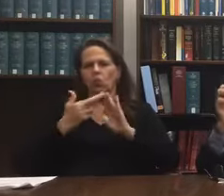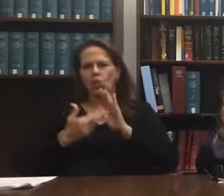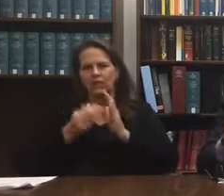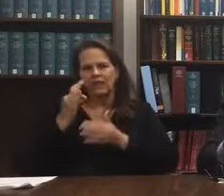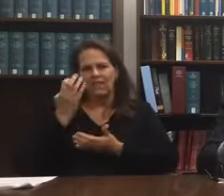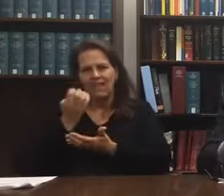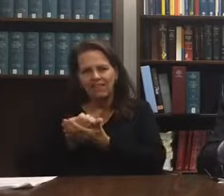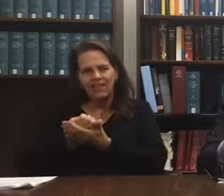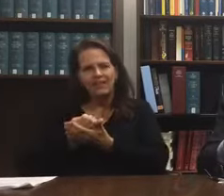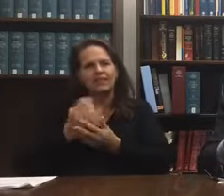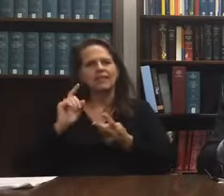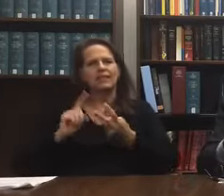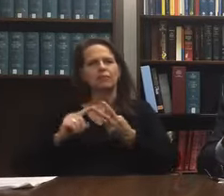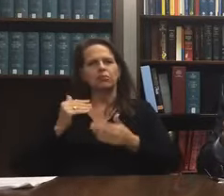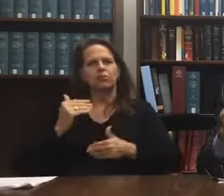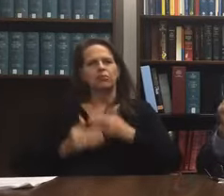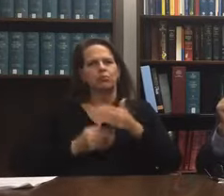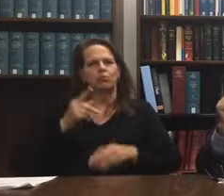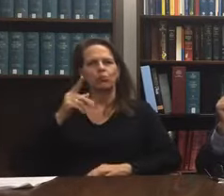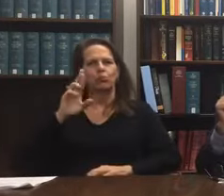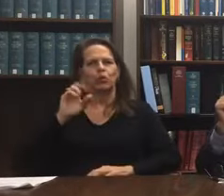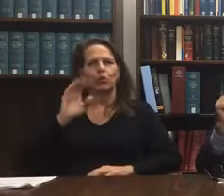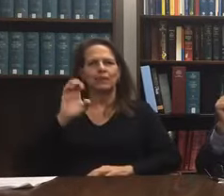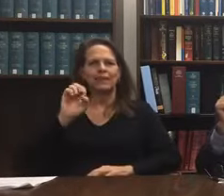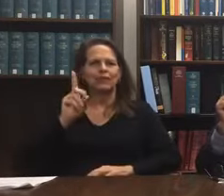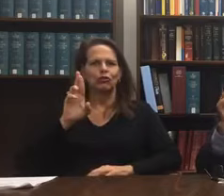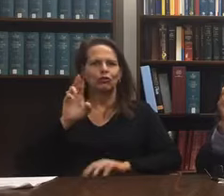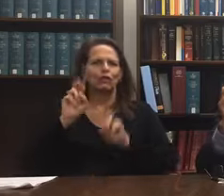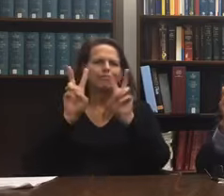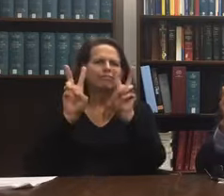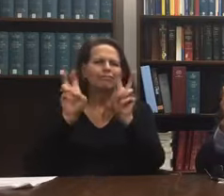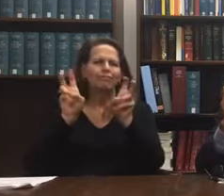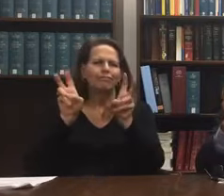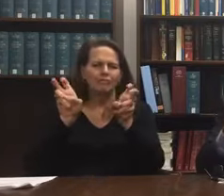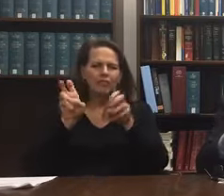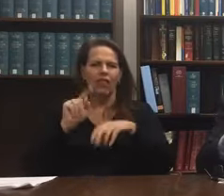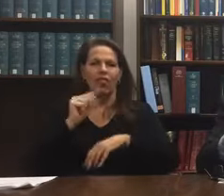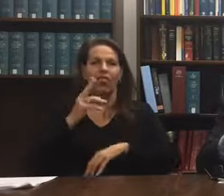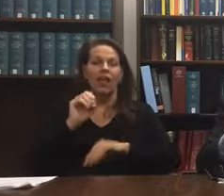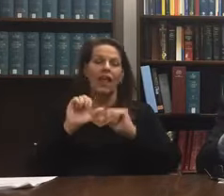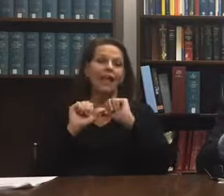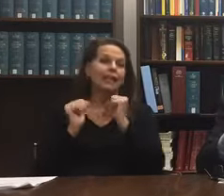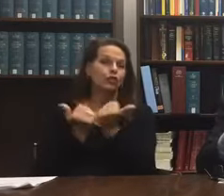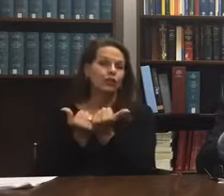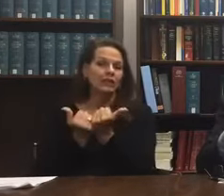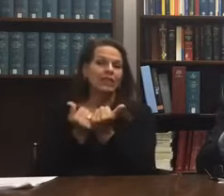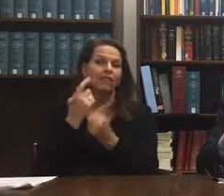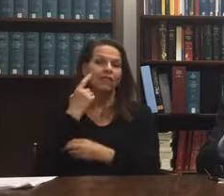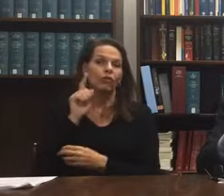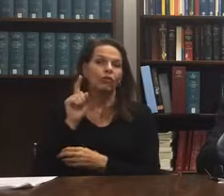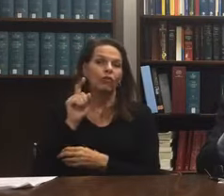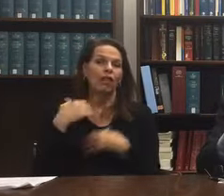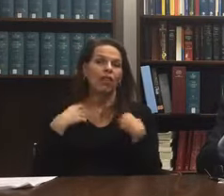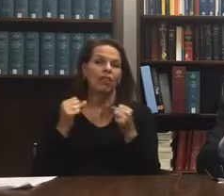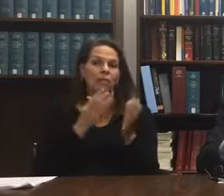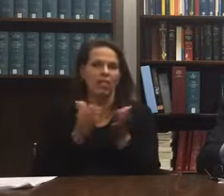procedure per se the agency or the health plan has the burden of proof